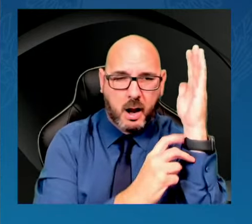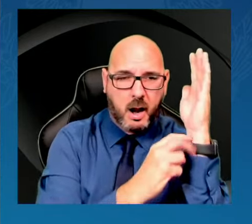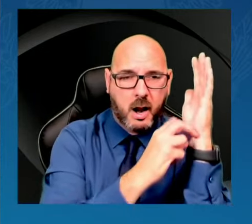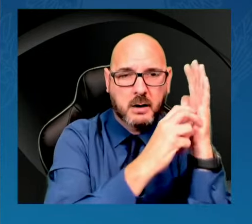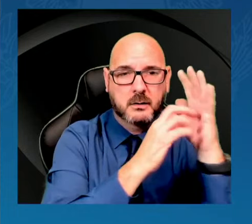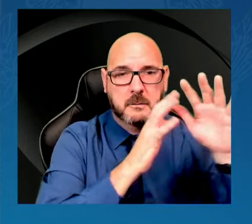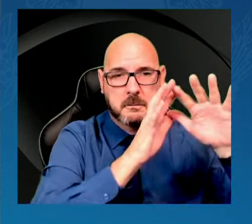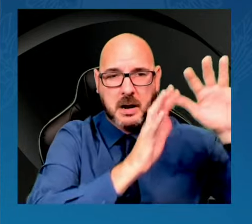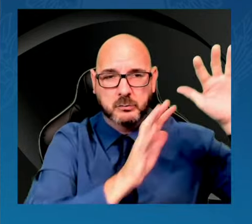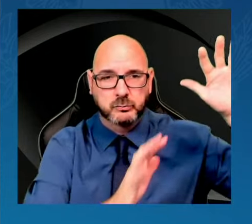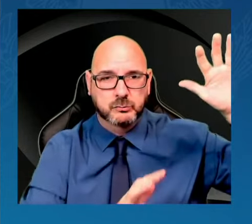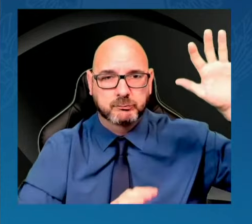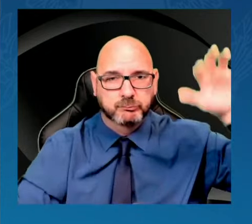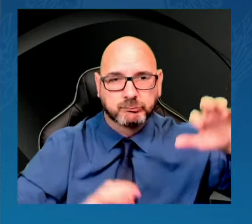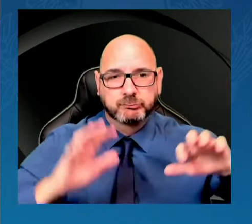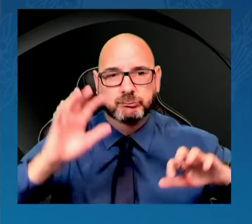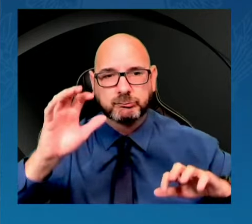and in office not losing my breath.